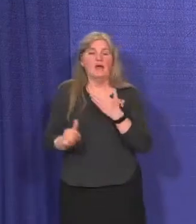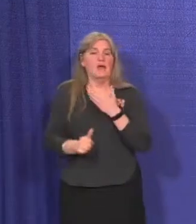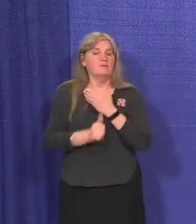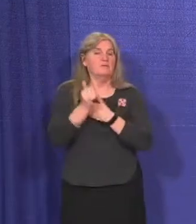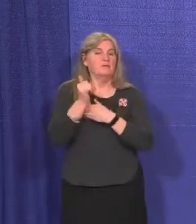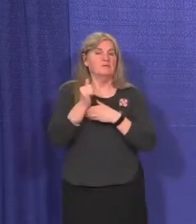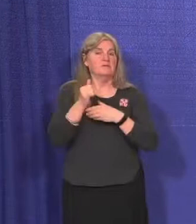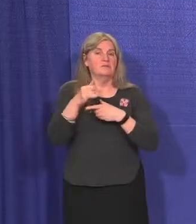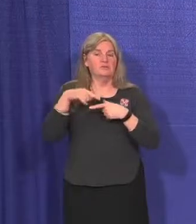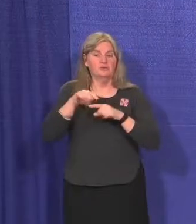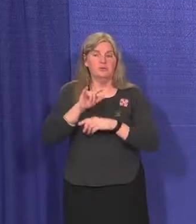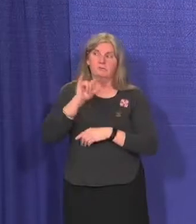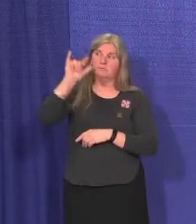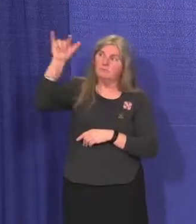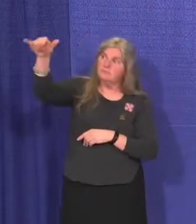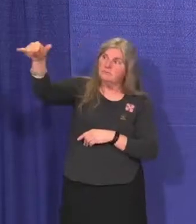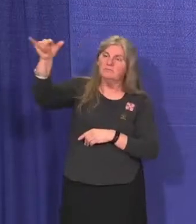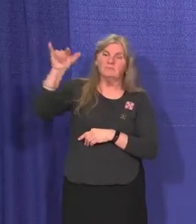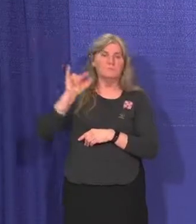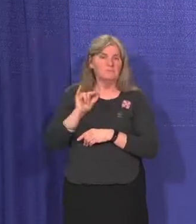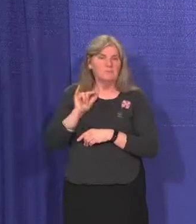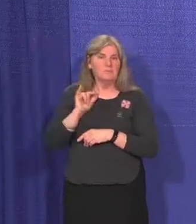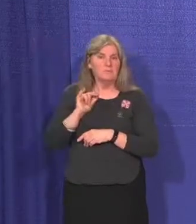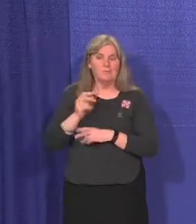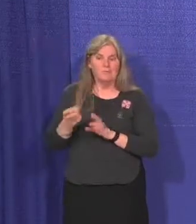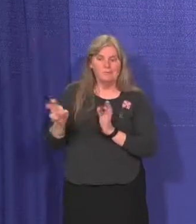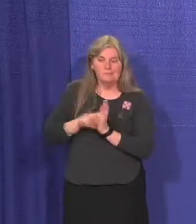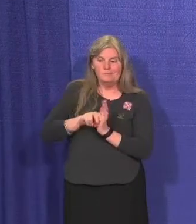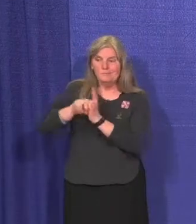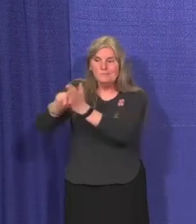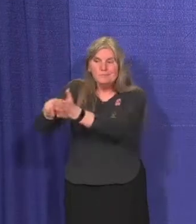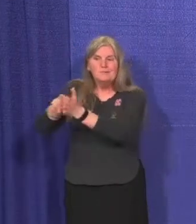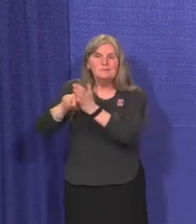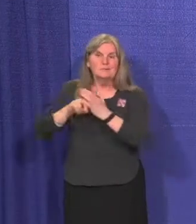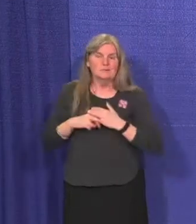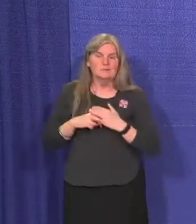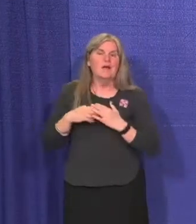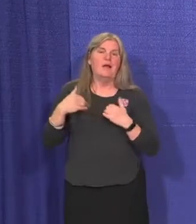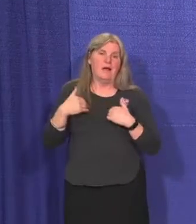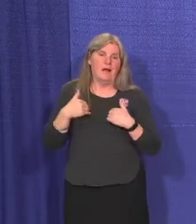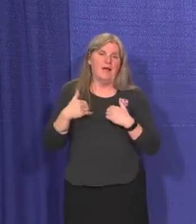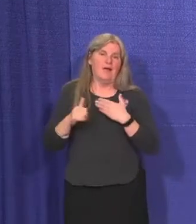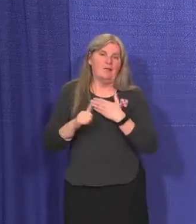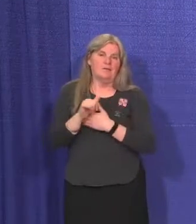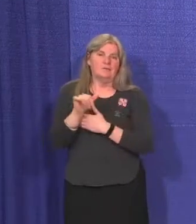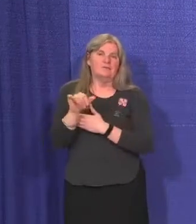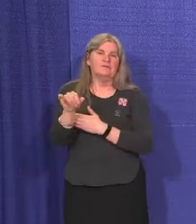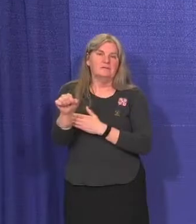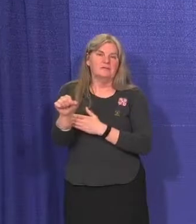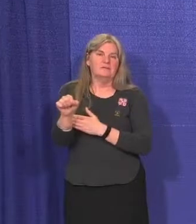hospital.